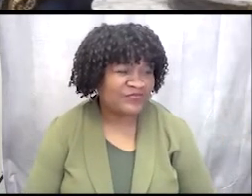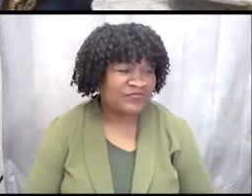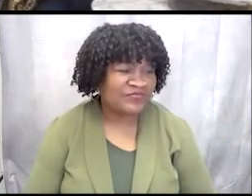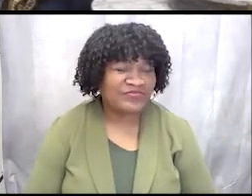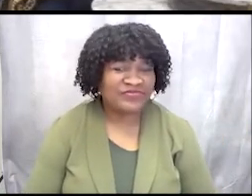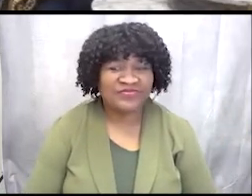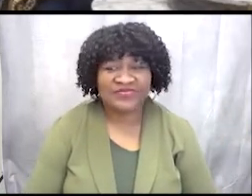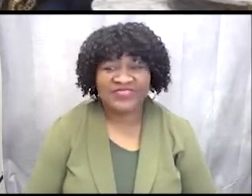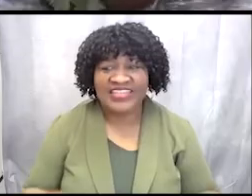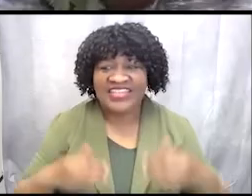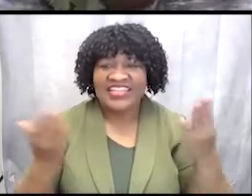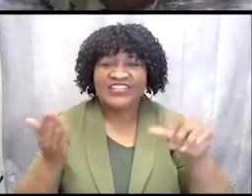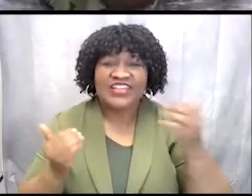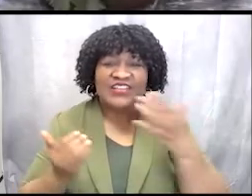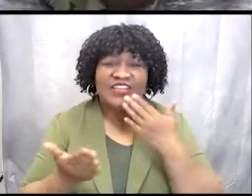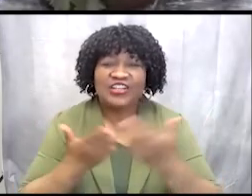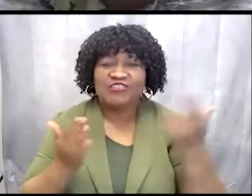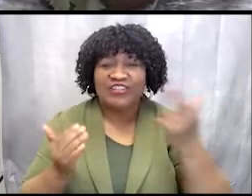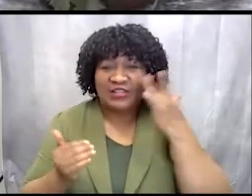So here's the other reason why this is so important.